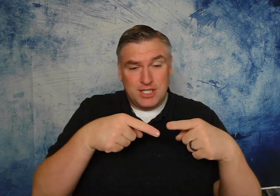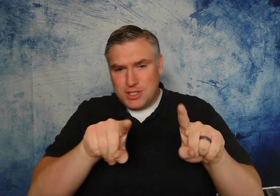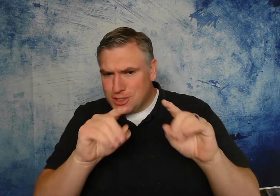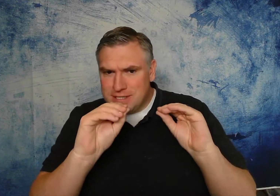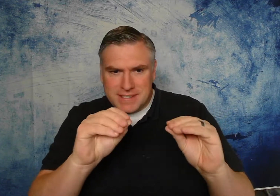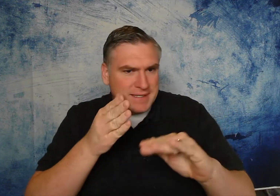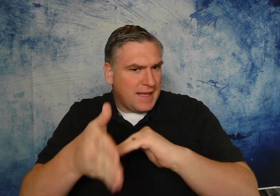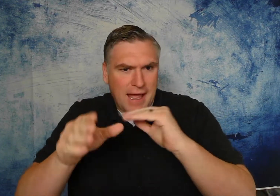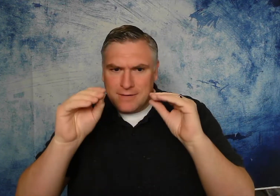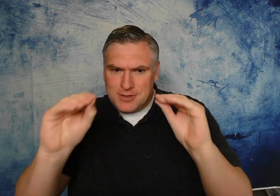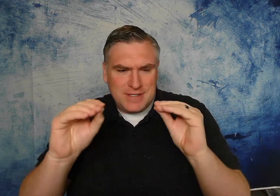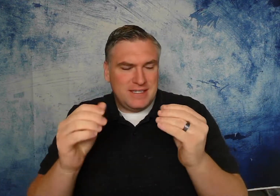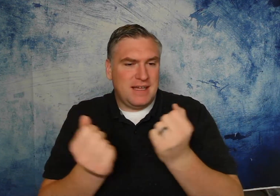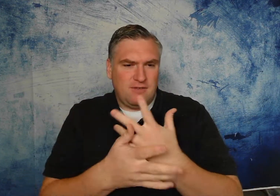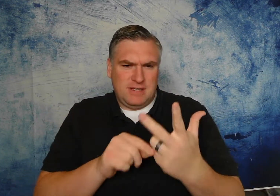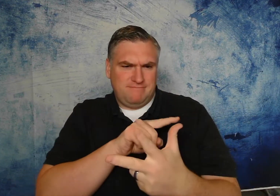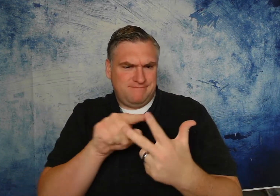Before we teach, during we teach, after we teach,